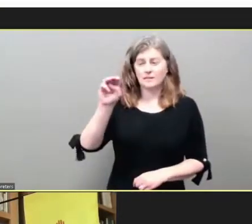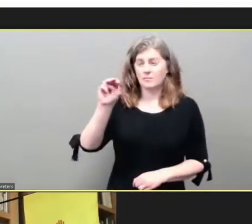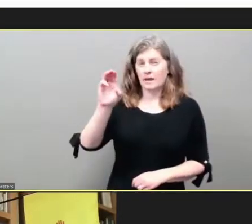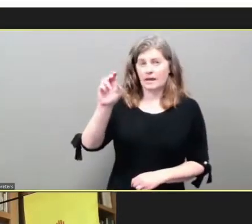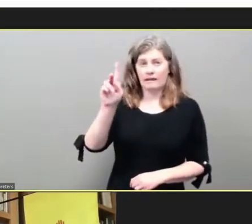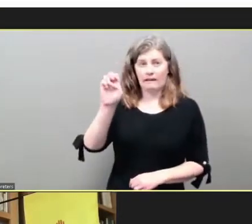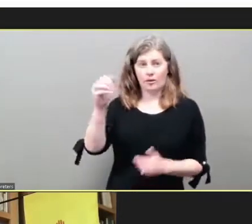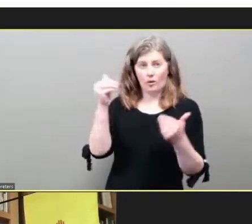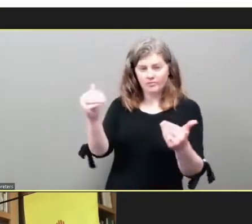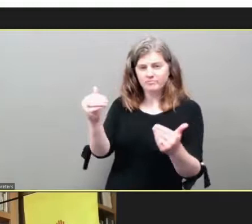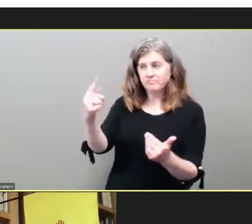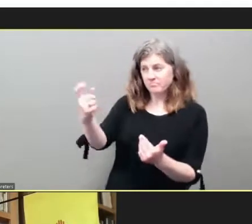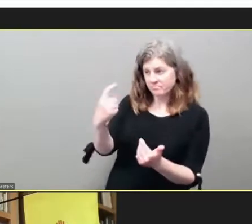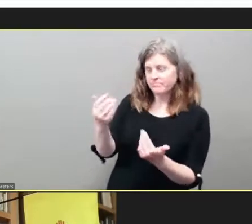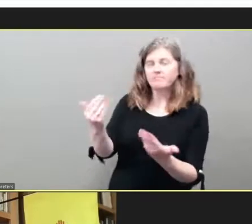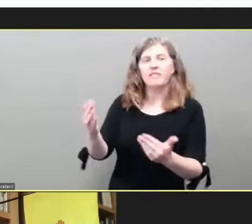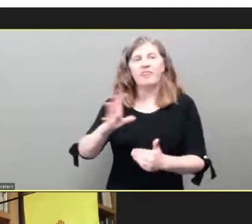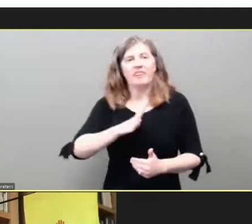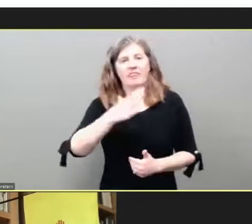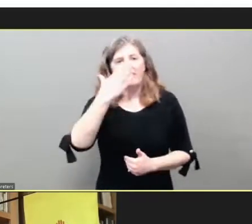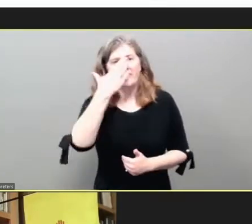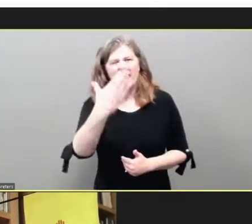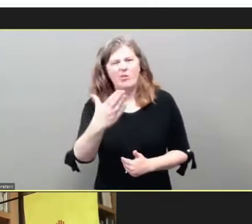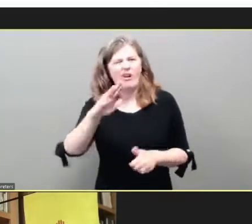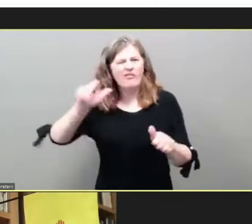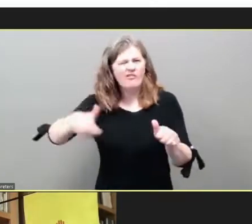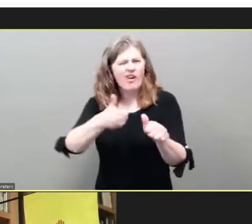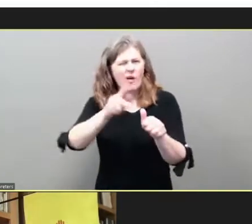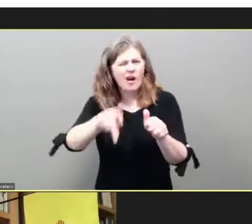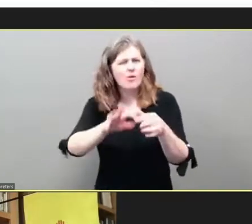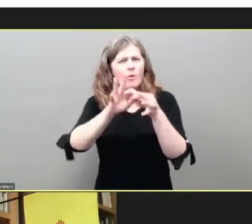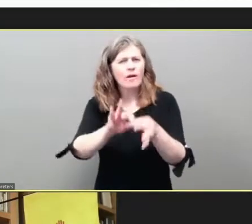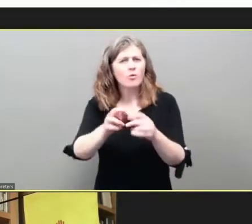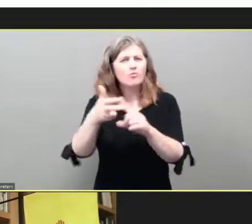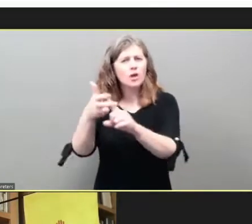All right. Thanks a lot. Following up on the recruiting of primary care